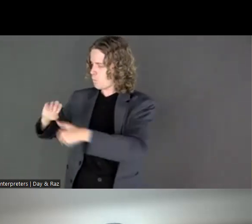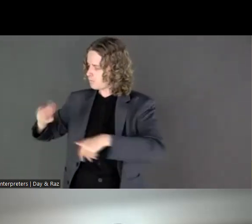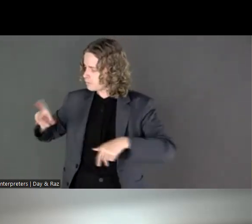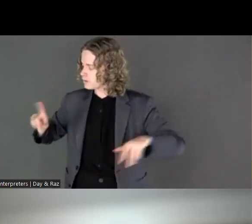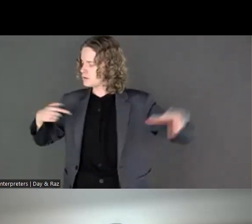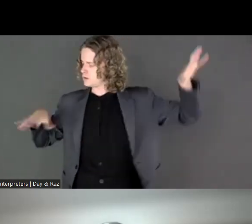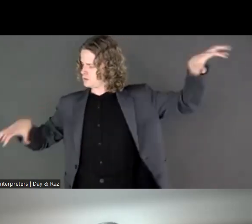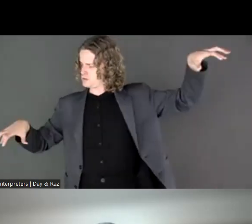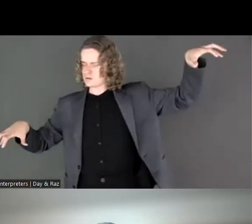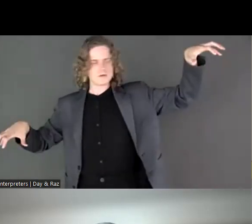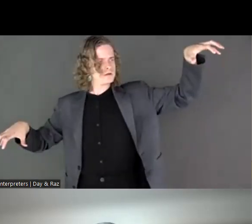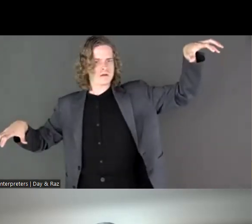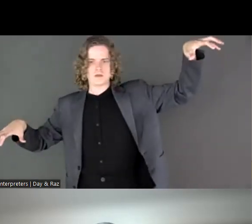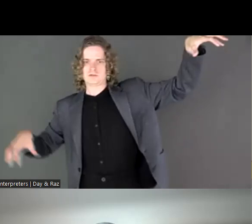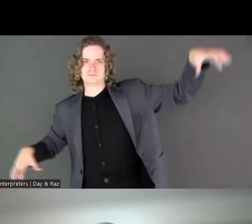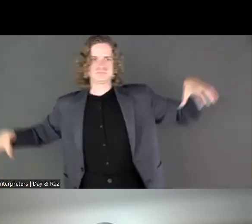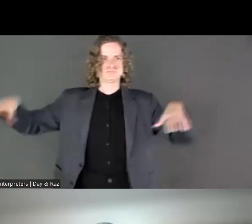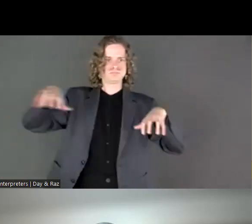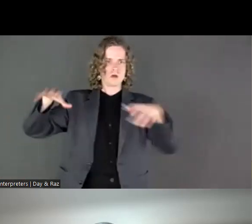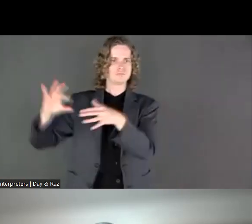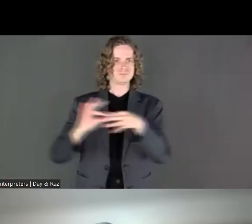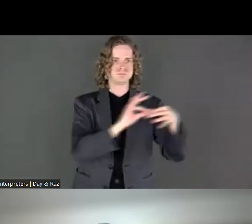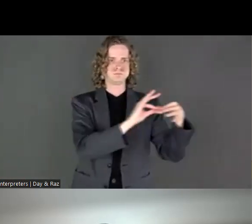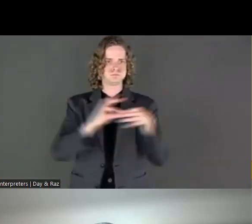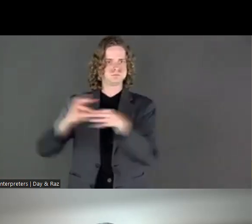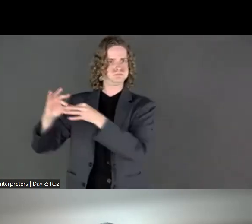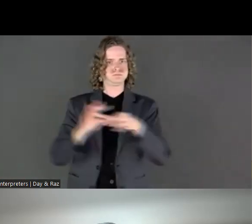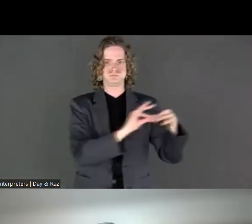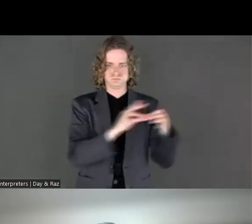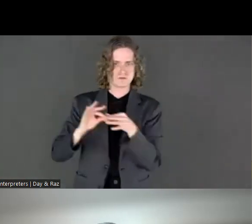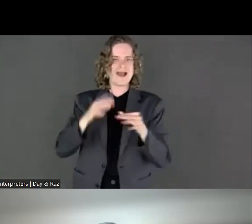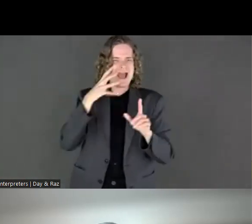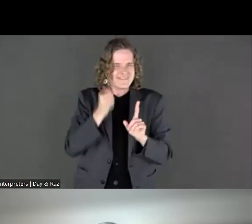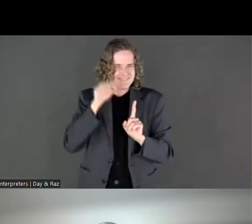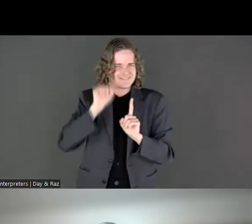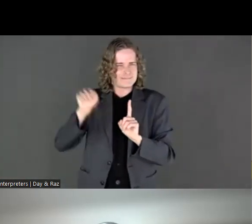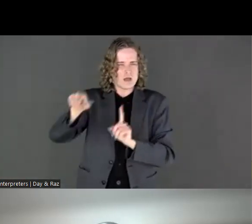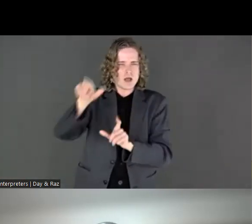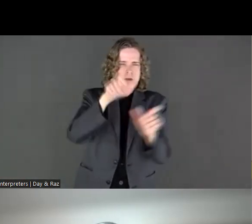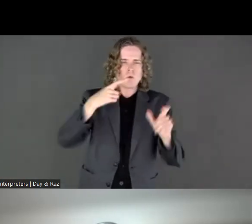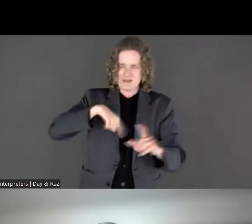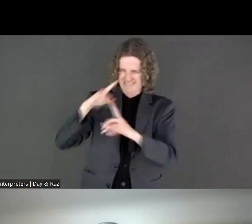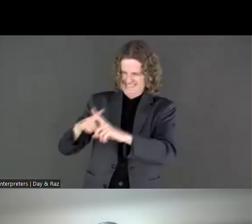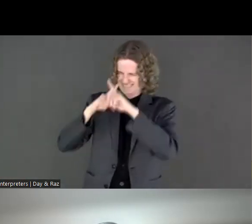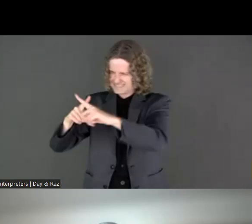And then the latest outcome that is, that is under negotiation is the outcome of the 25%